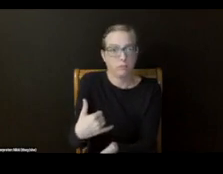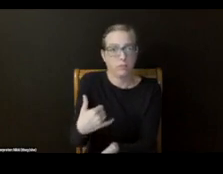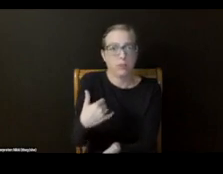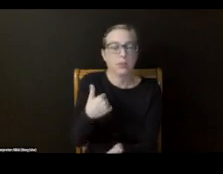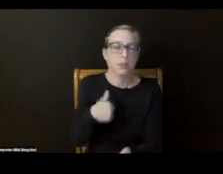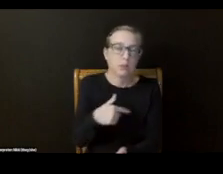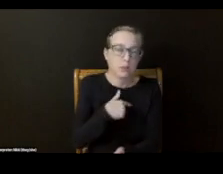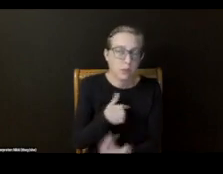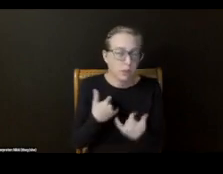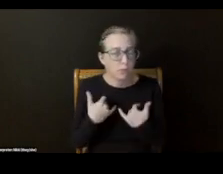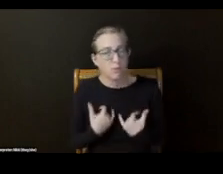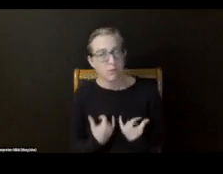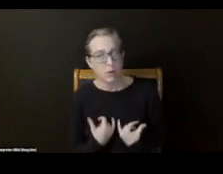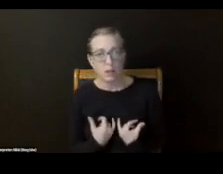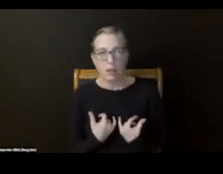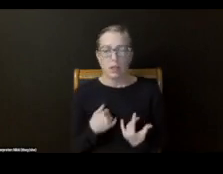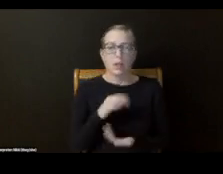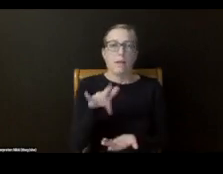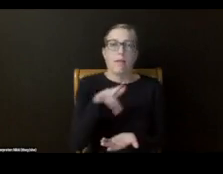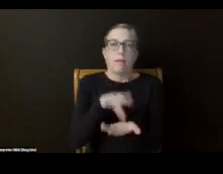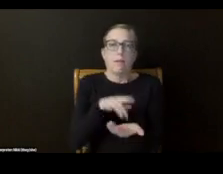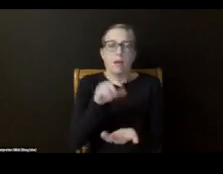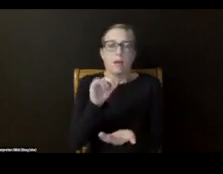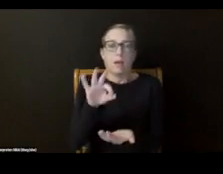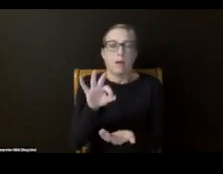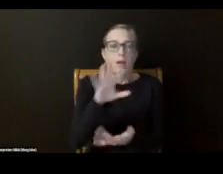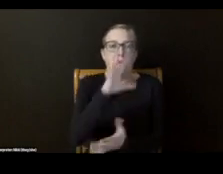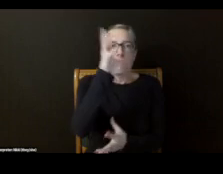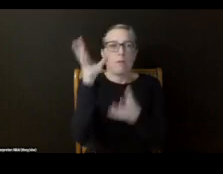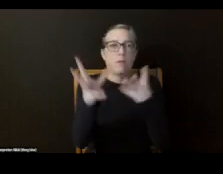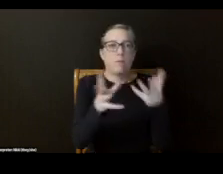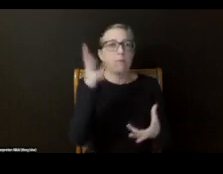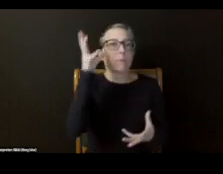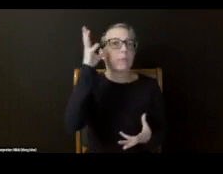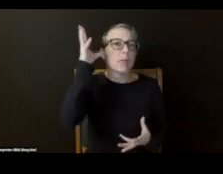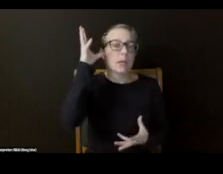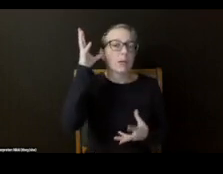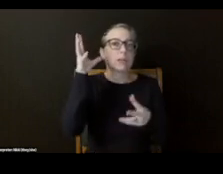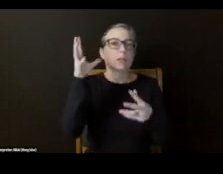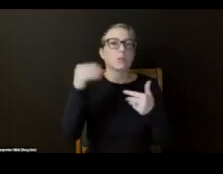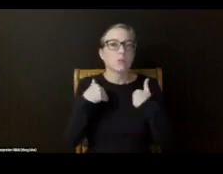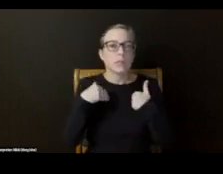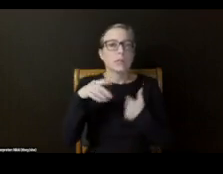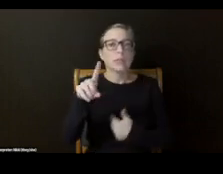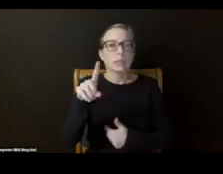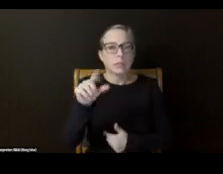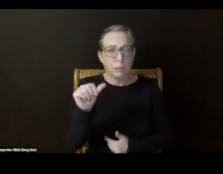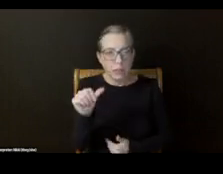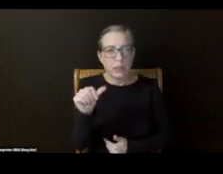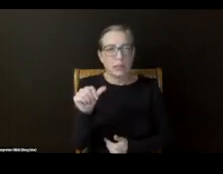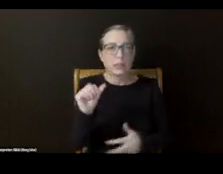of a parents with disabilities like challenge right now.